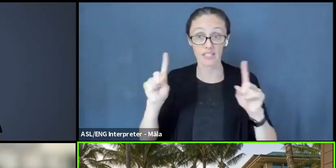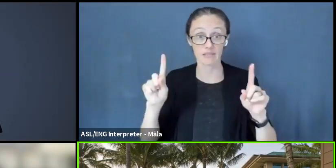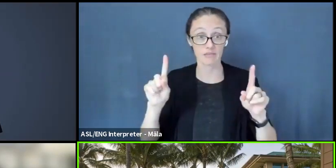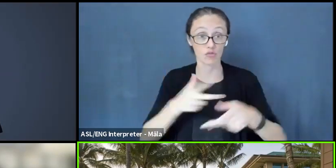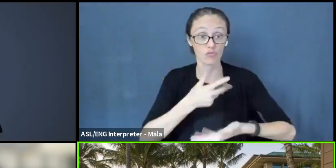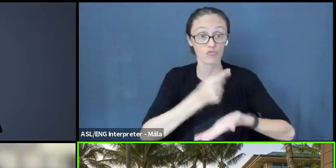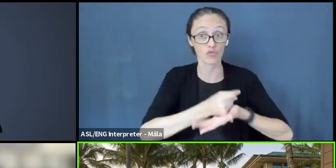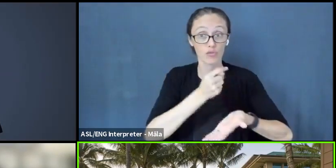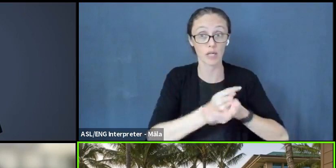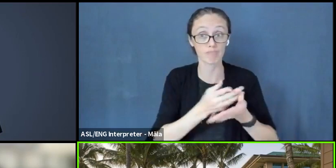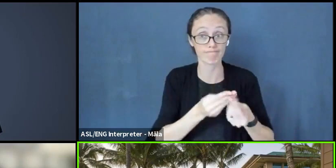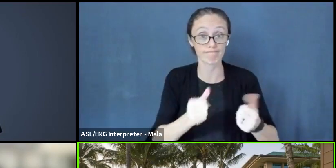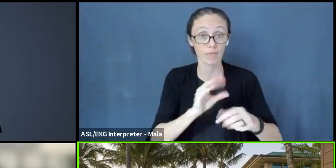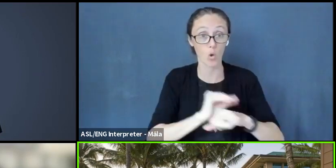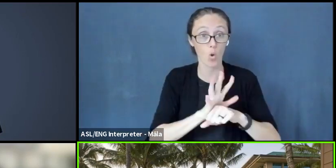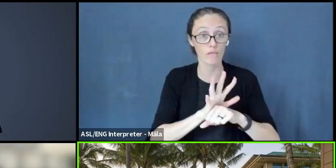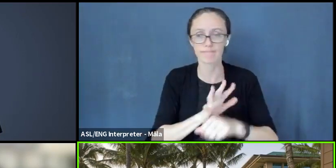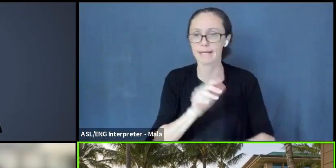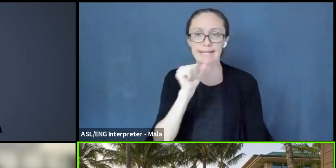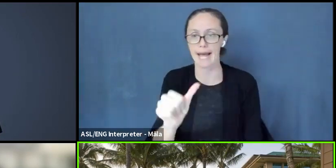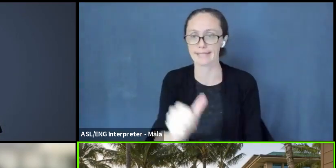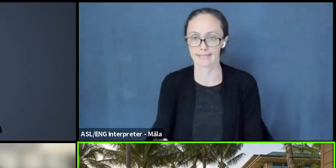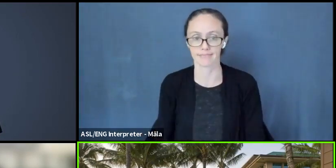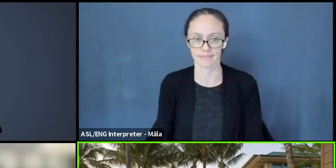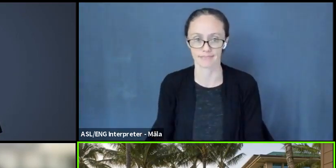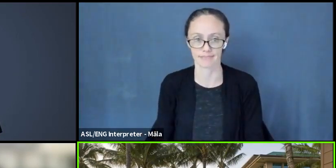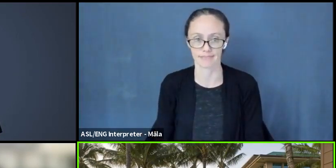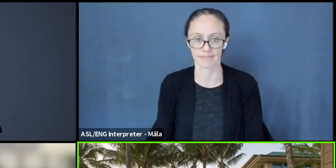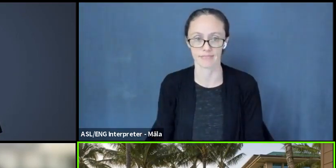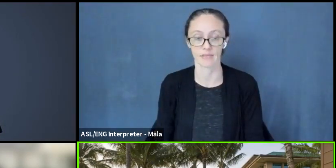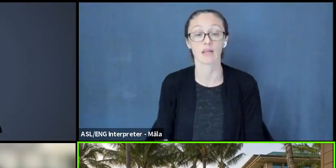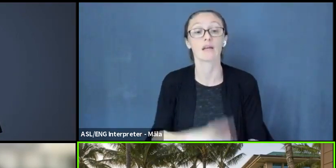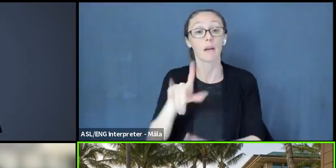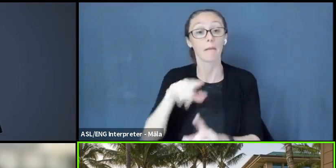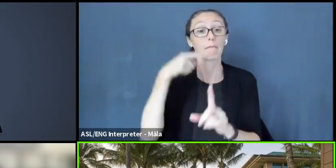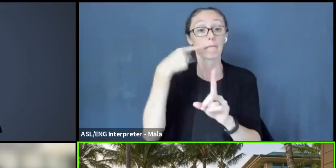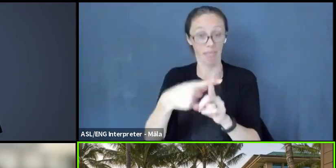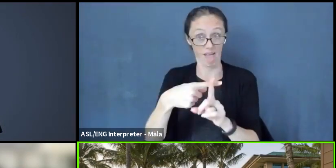And it has very significant bad side effects.